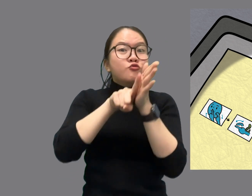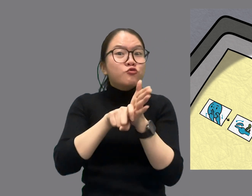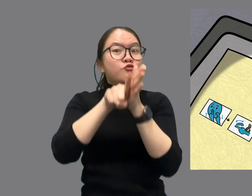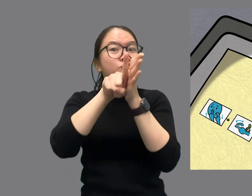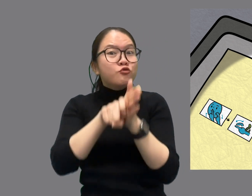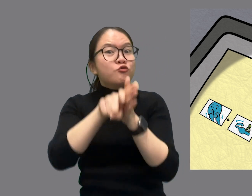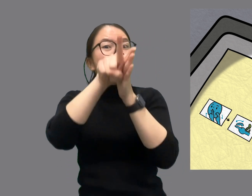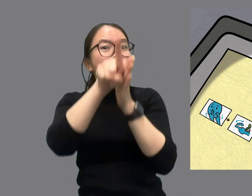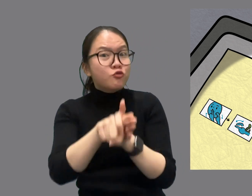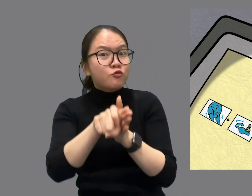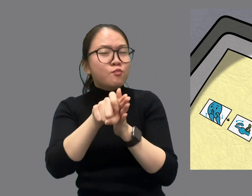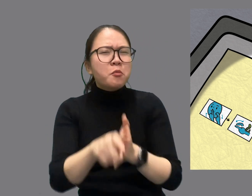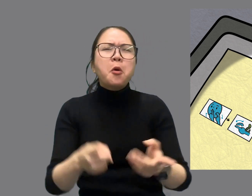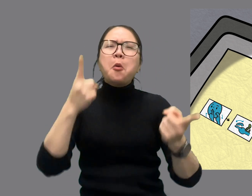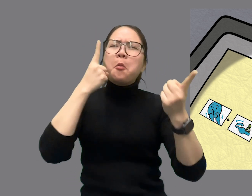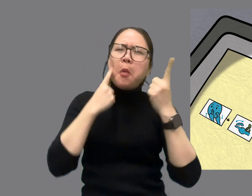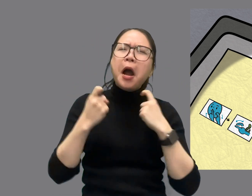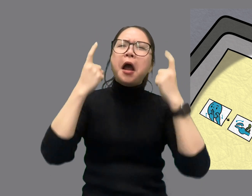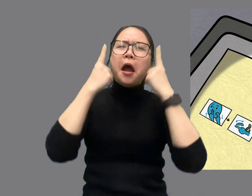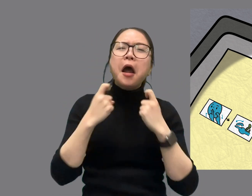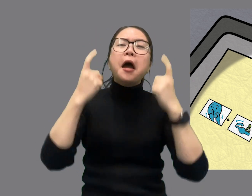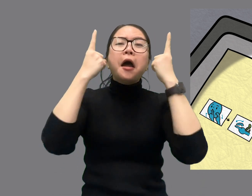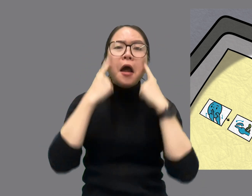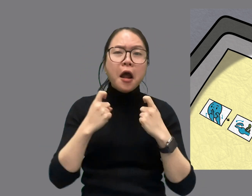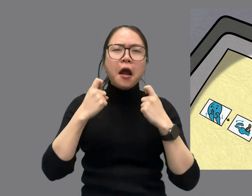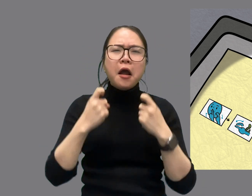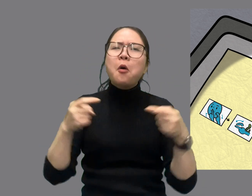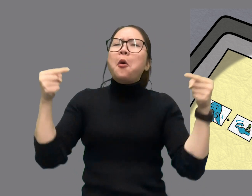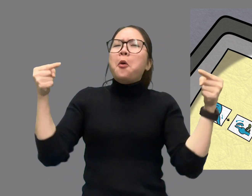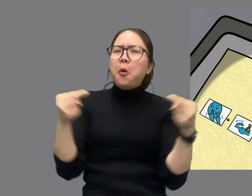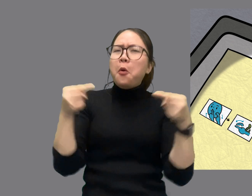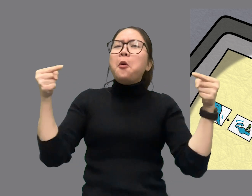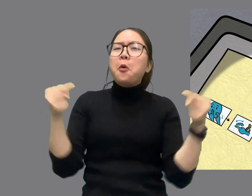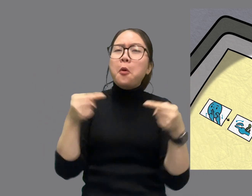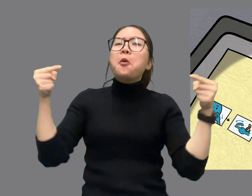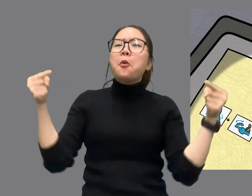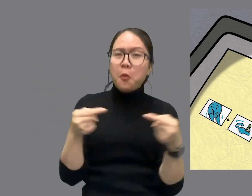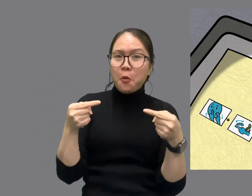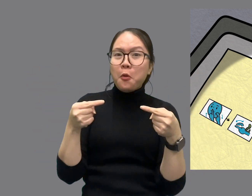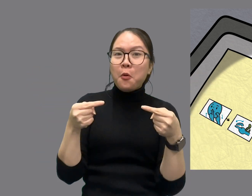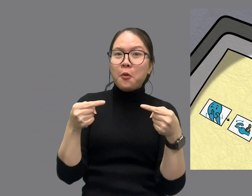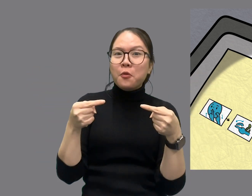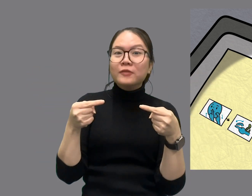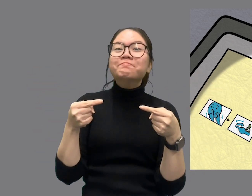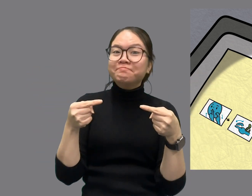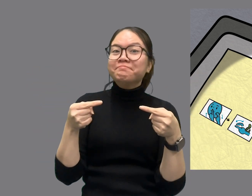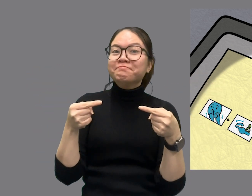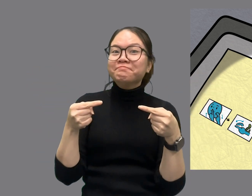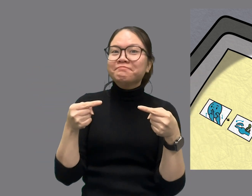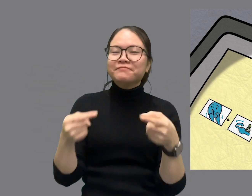cries (the third image) because it gets hurt (the bottom image).” The signer can continue telling the rest of the story with the 1-handshape.